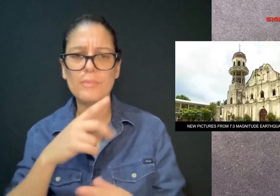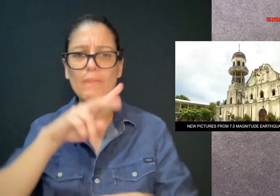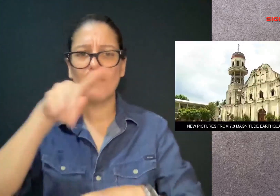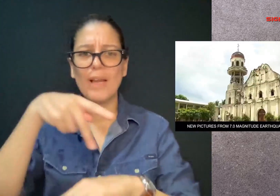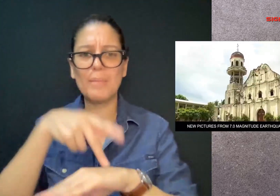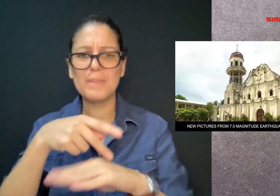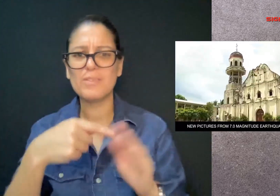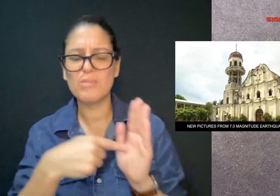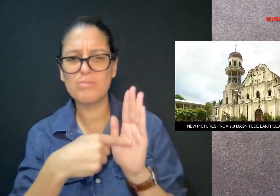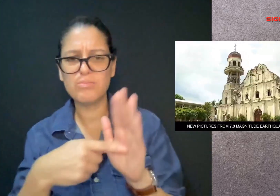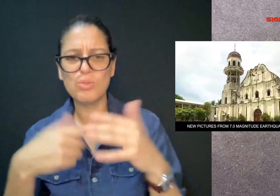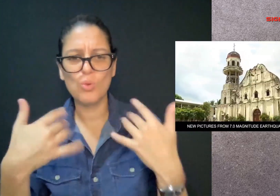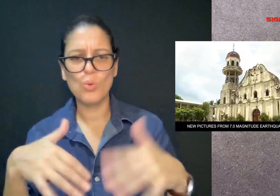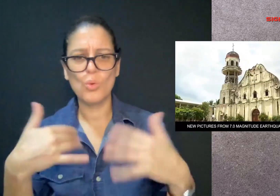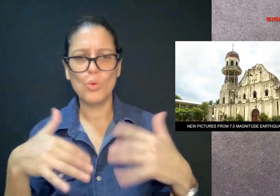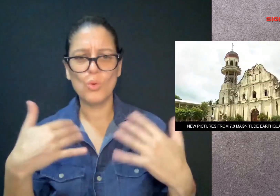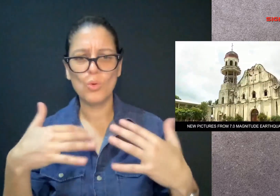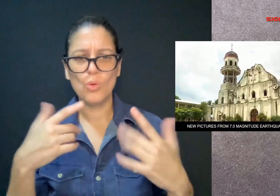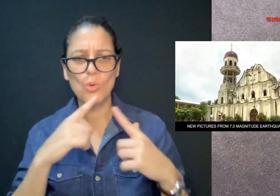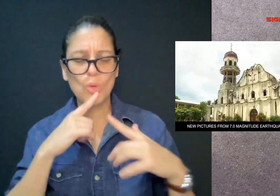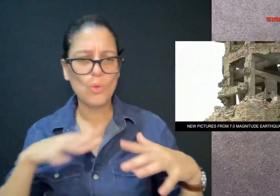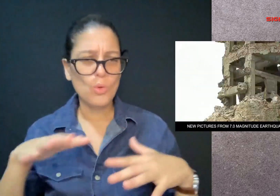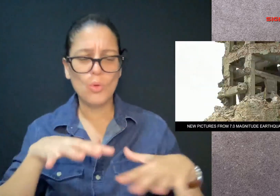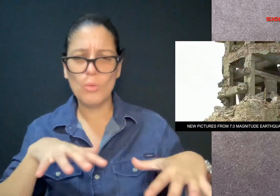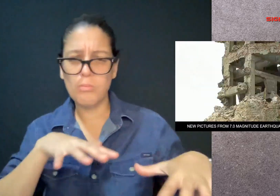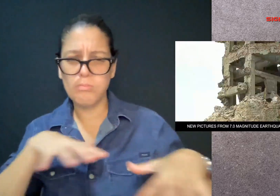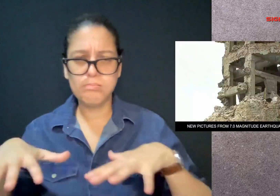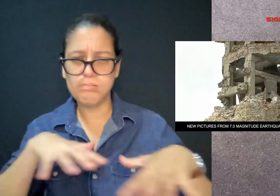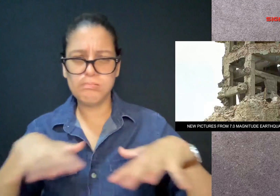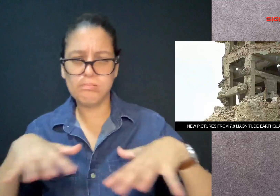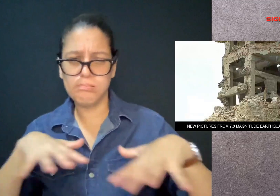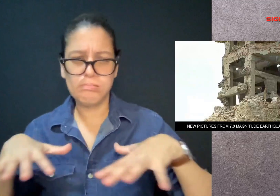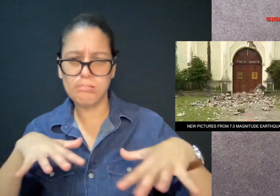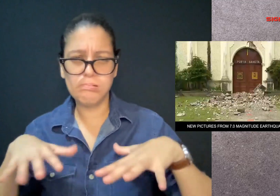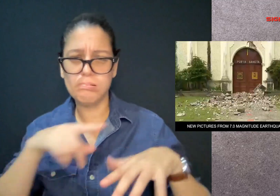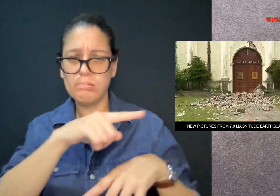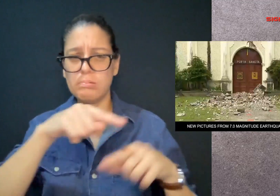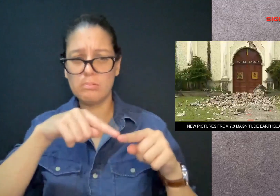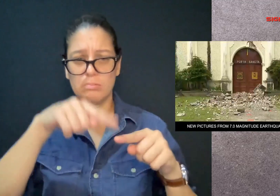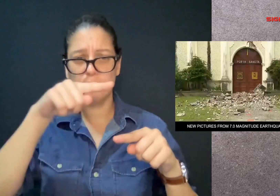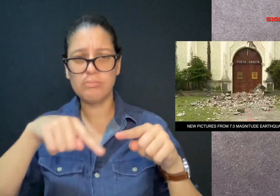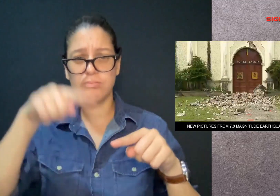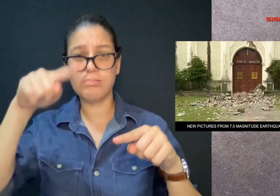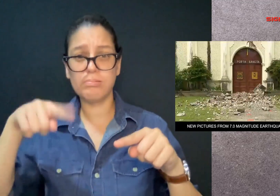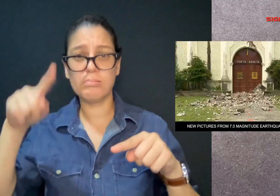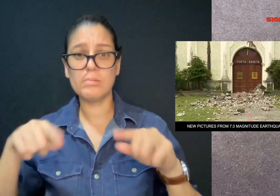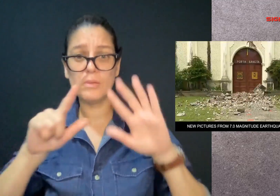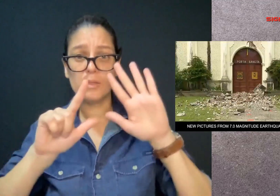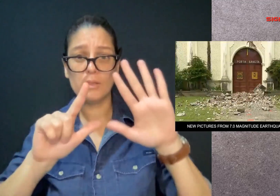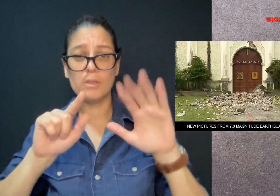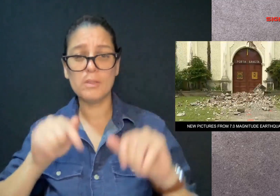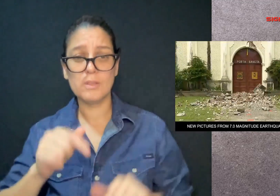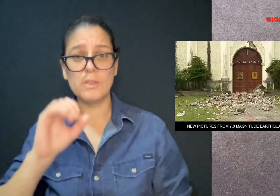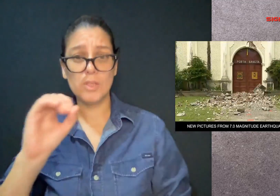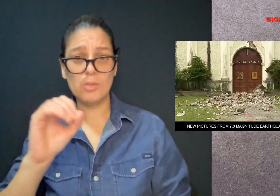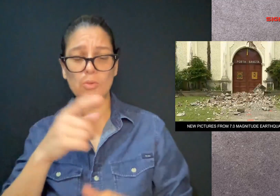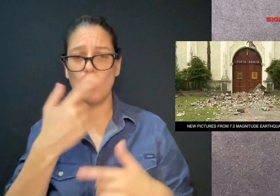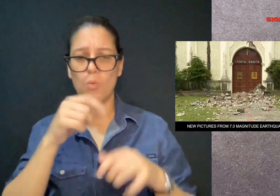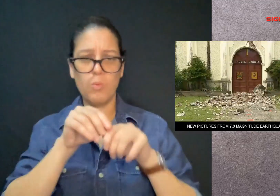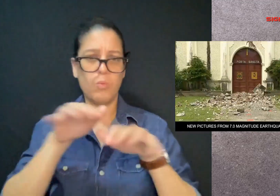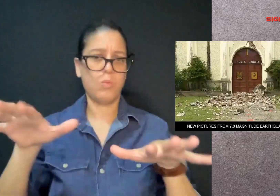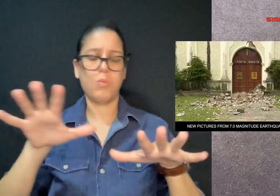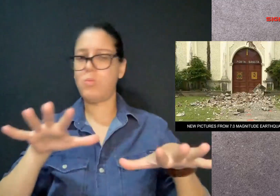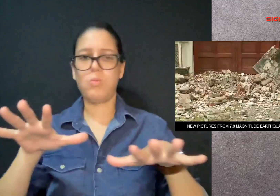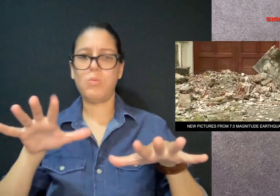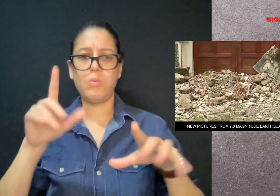here are new pictures from the Philippines it shows the damage from the 7.0 magnitude